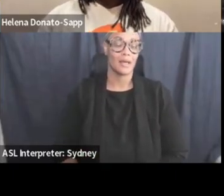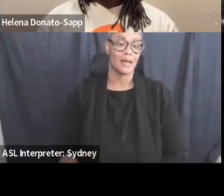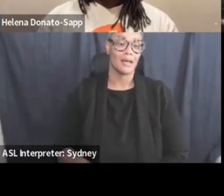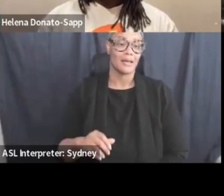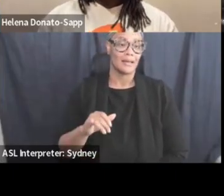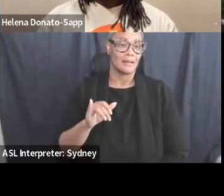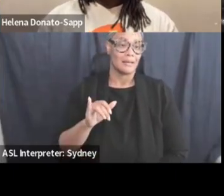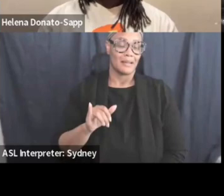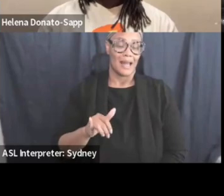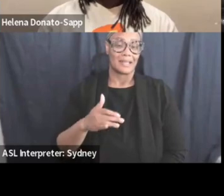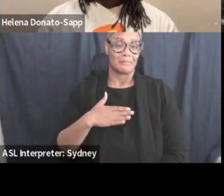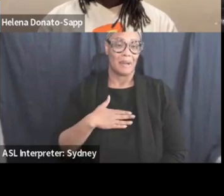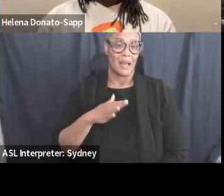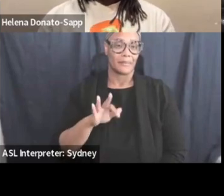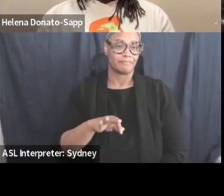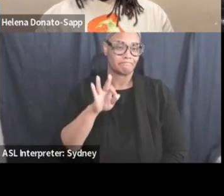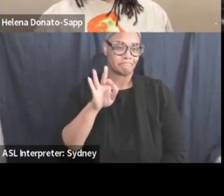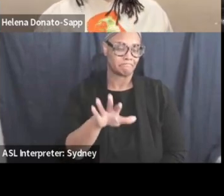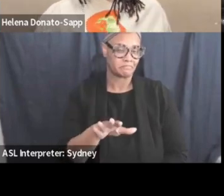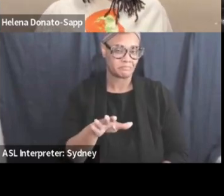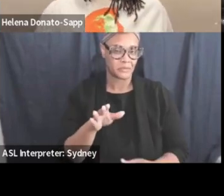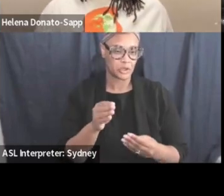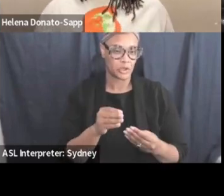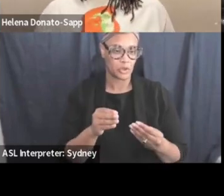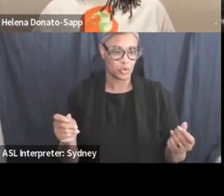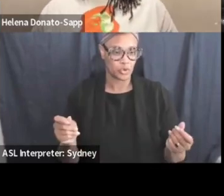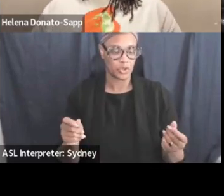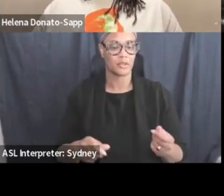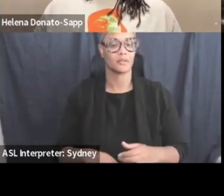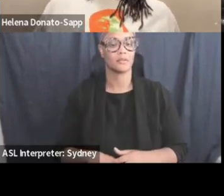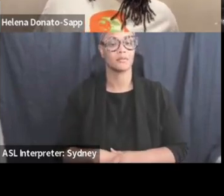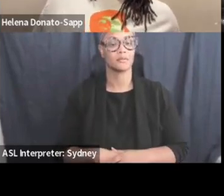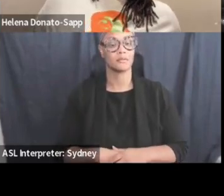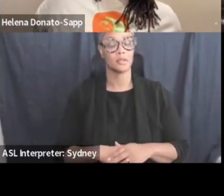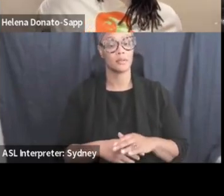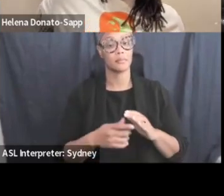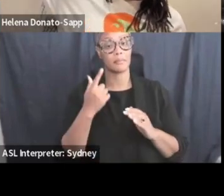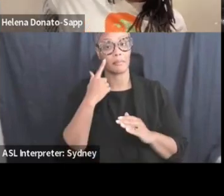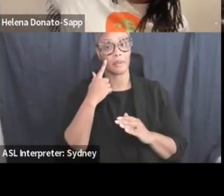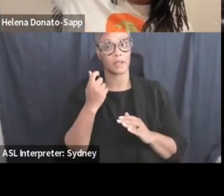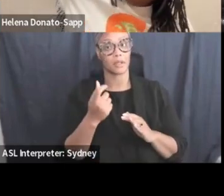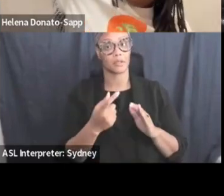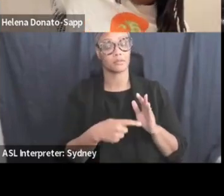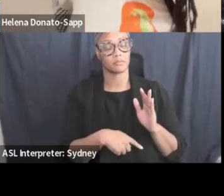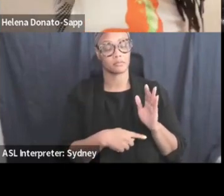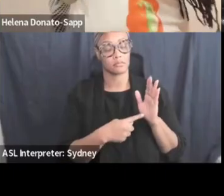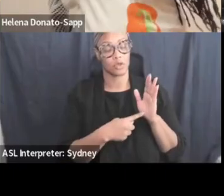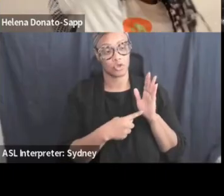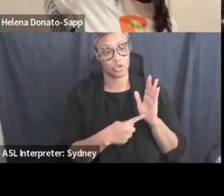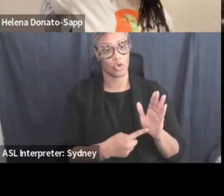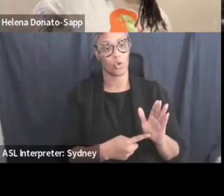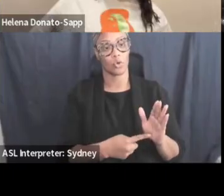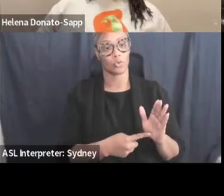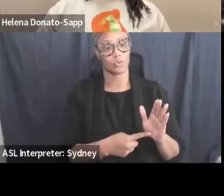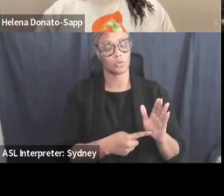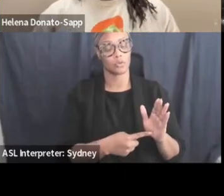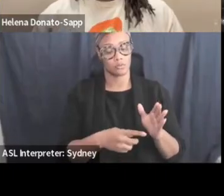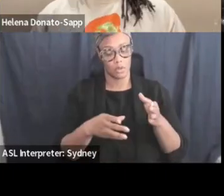Um, this demonstrates a desire to learn from the community, but as with other uh cultural groups,